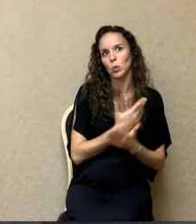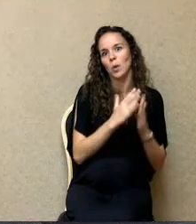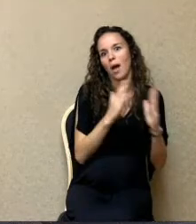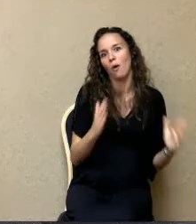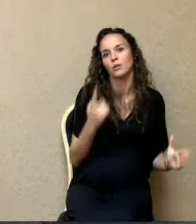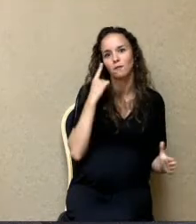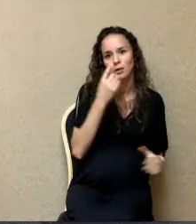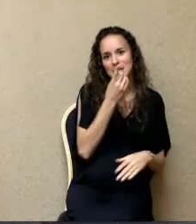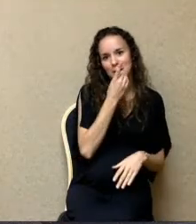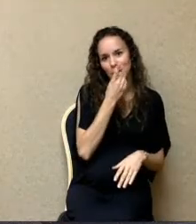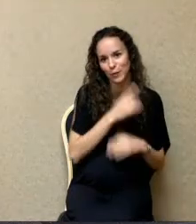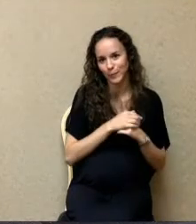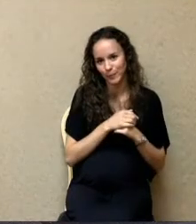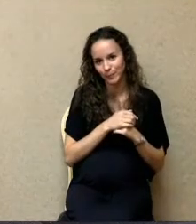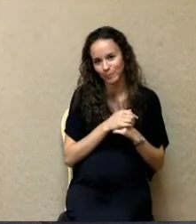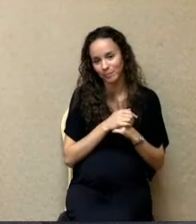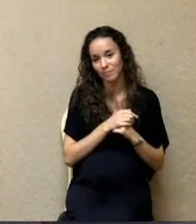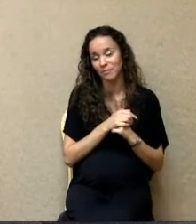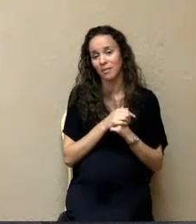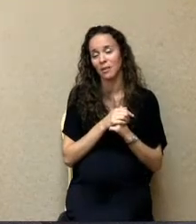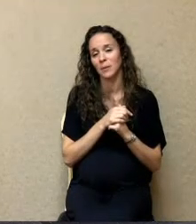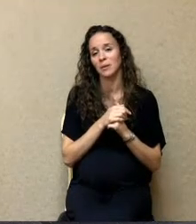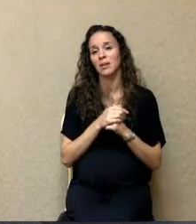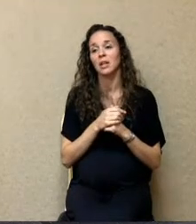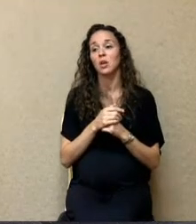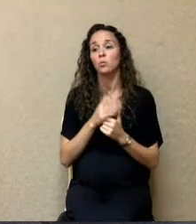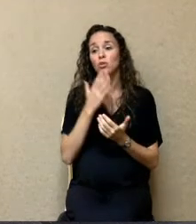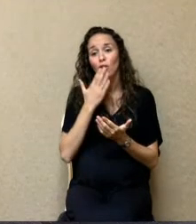This was a huge opportunity for training.